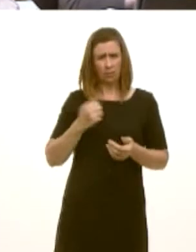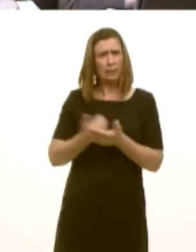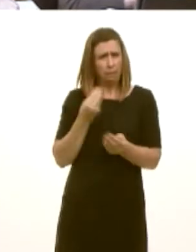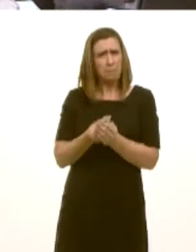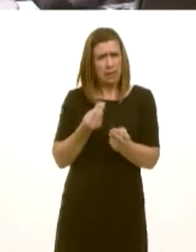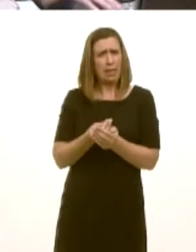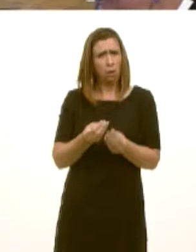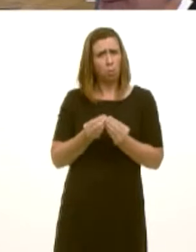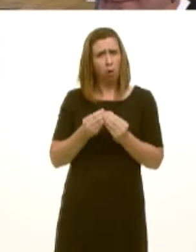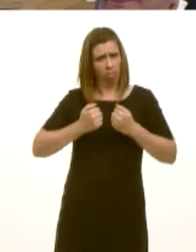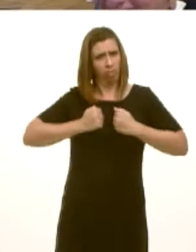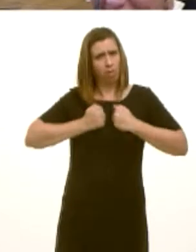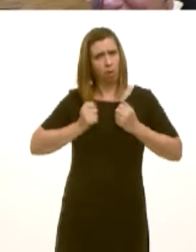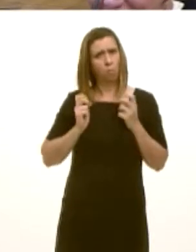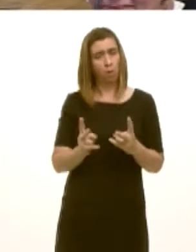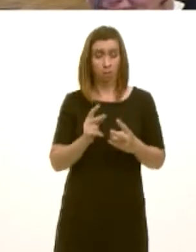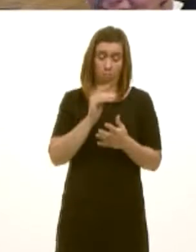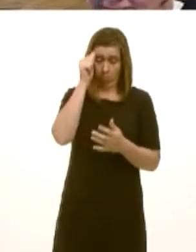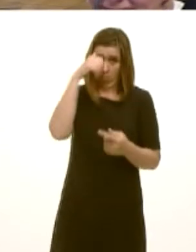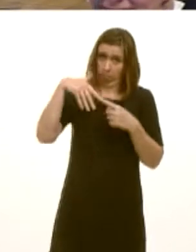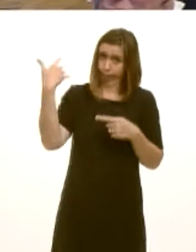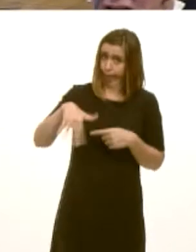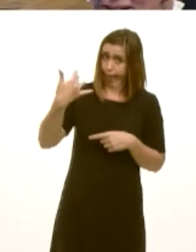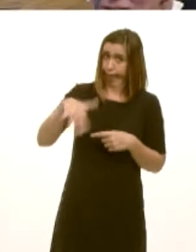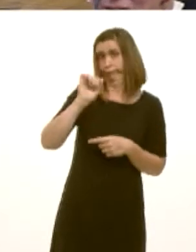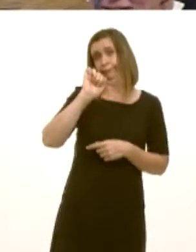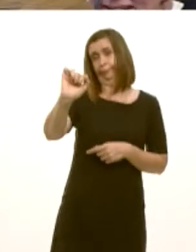Because all I can see is that itís much more expensive and would create more quangos on